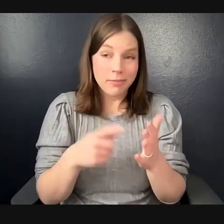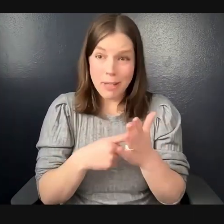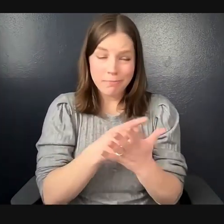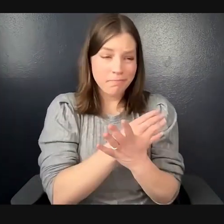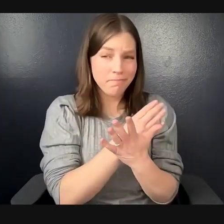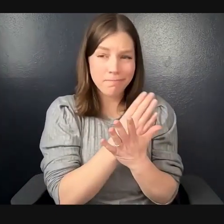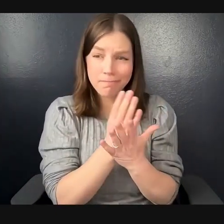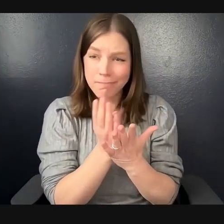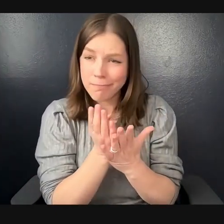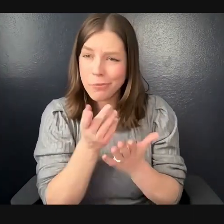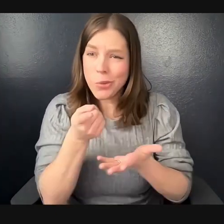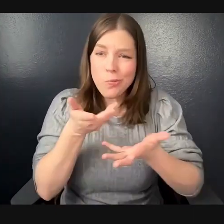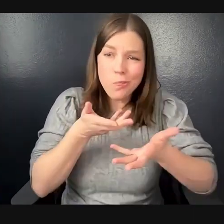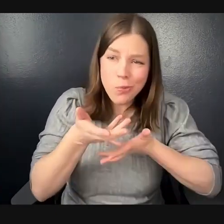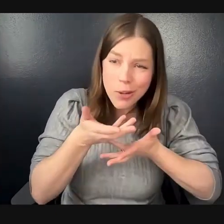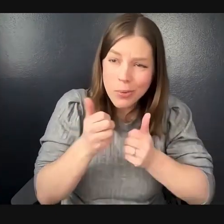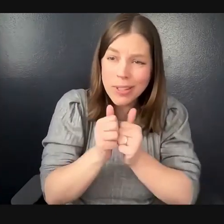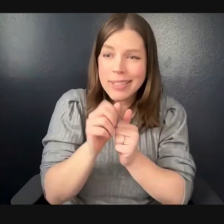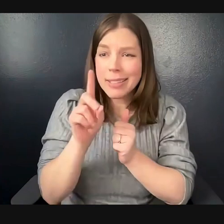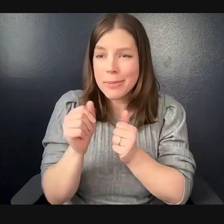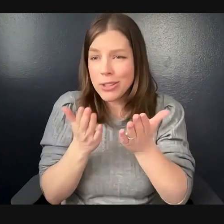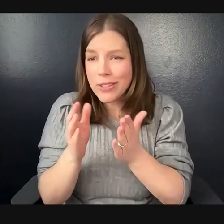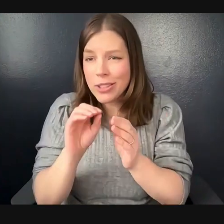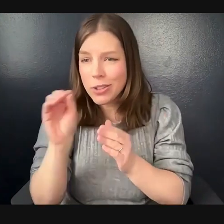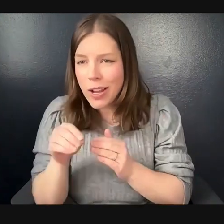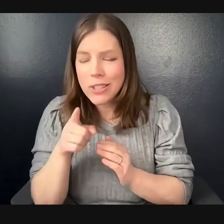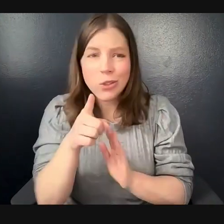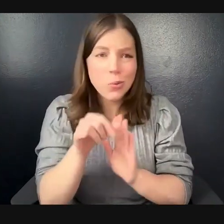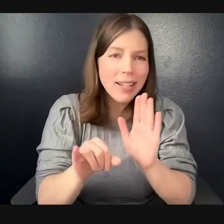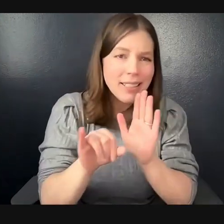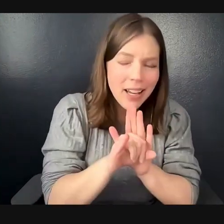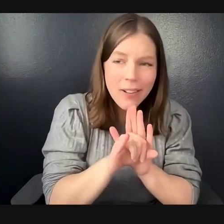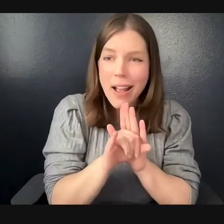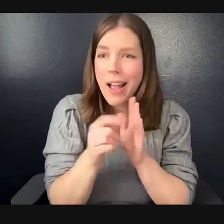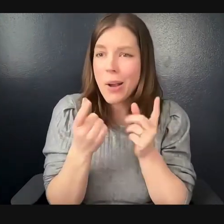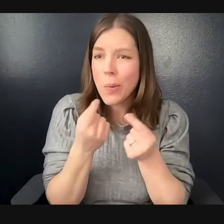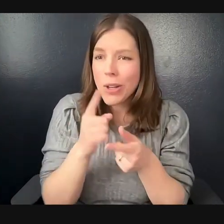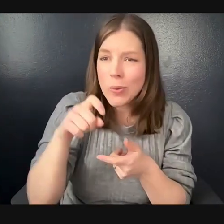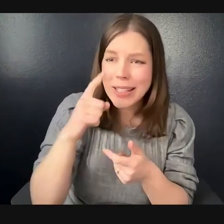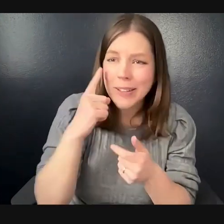Sometimes, whenever you go back and forth with the Disability Services Office, and you share your concerns,